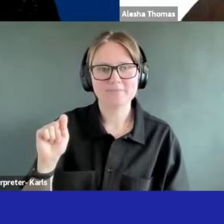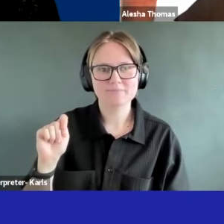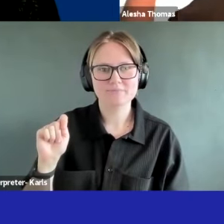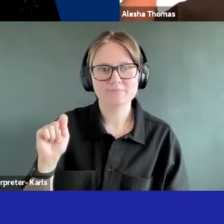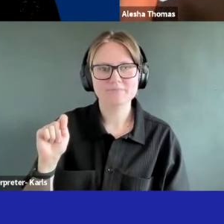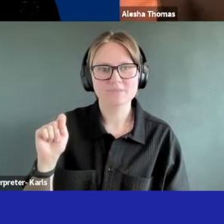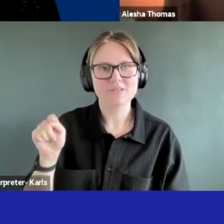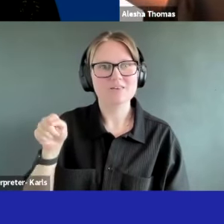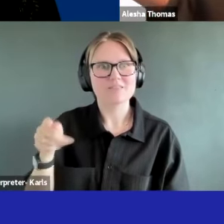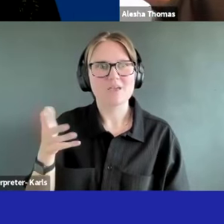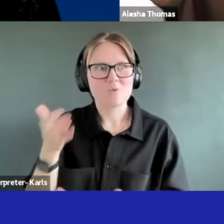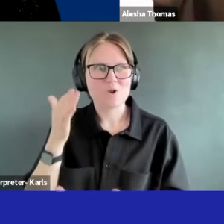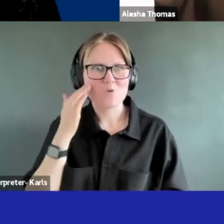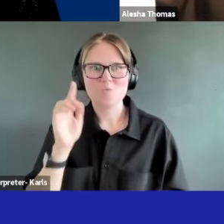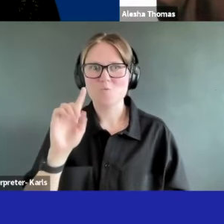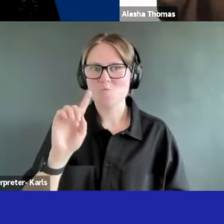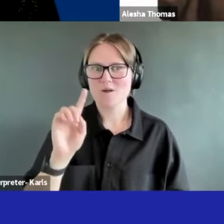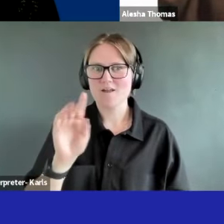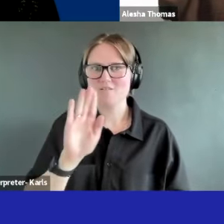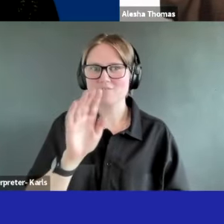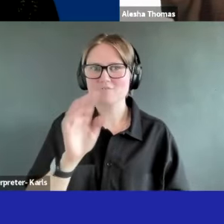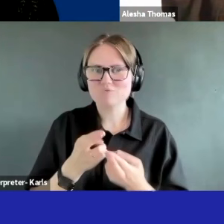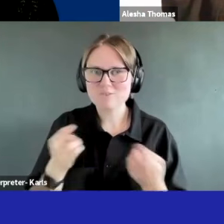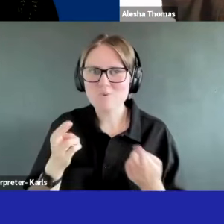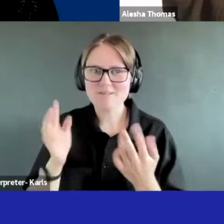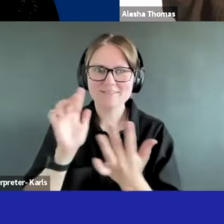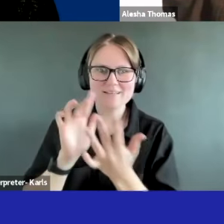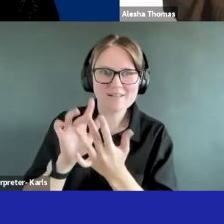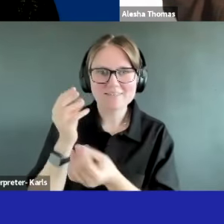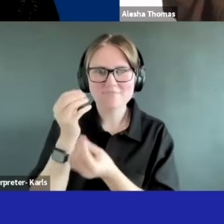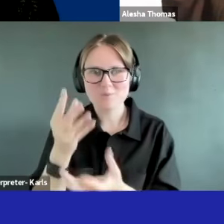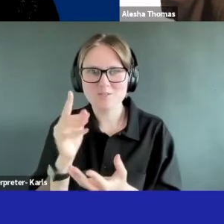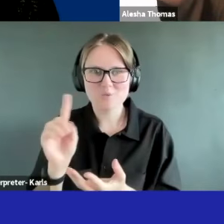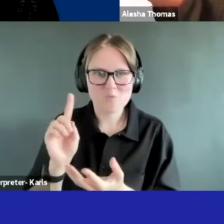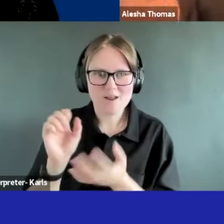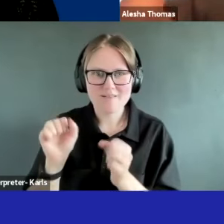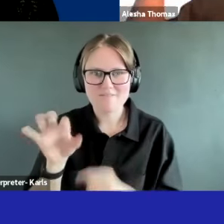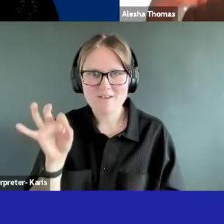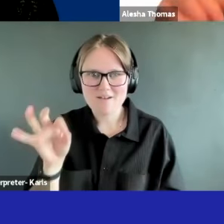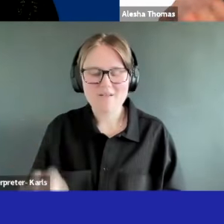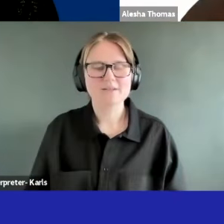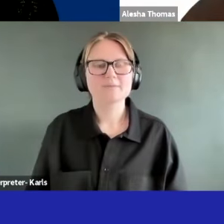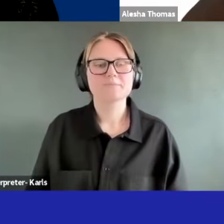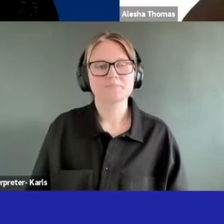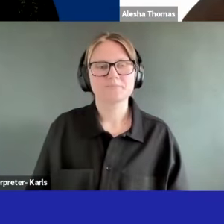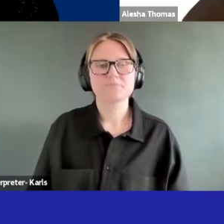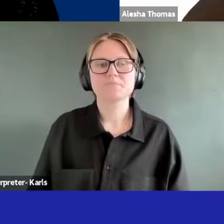resources and contact information. And we will be providing all